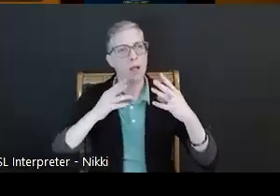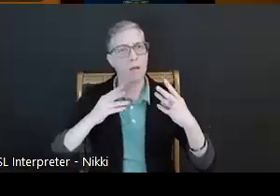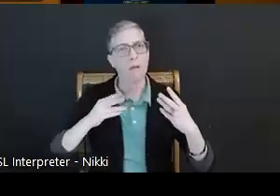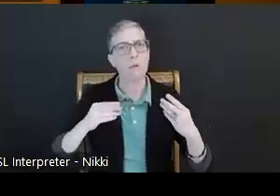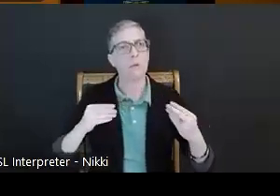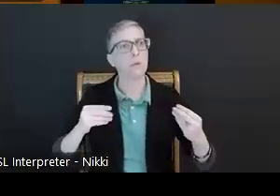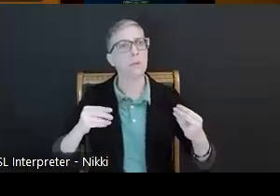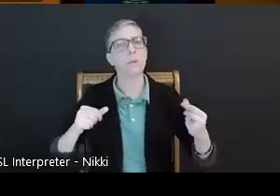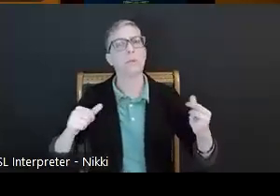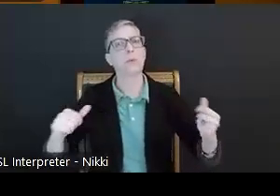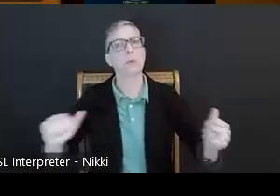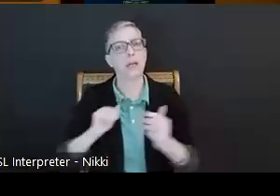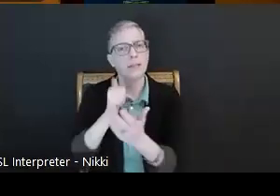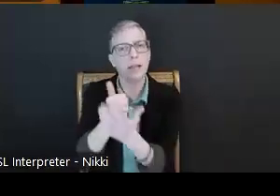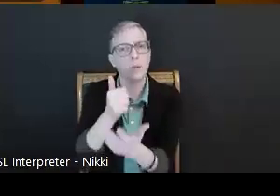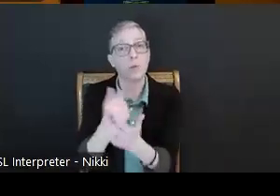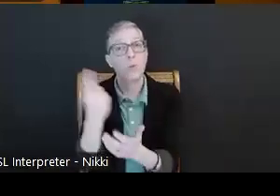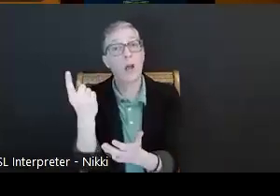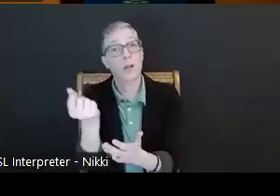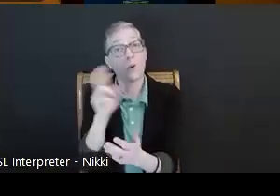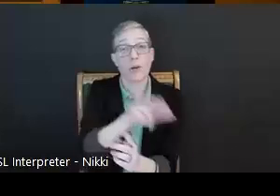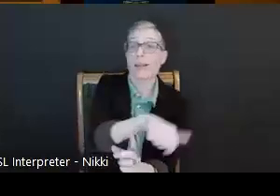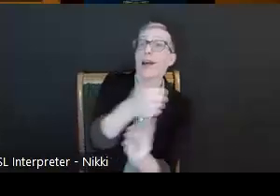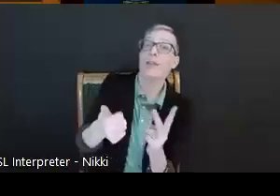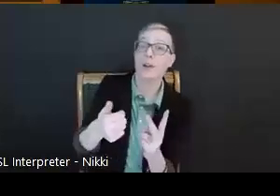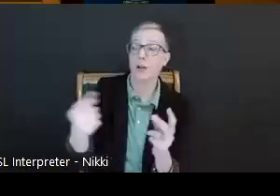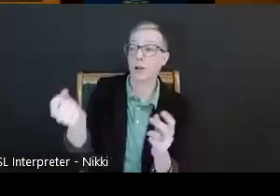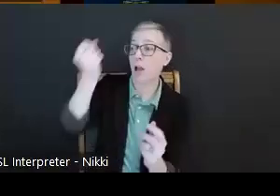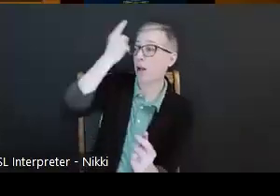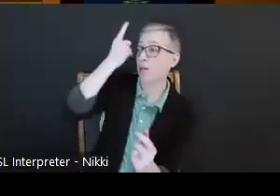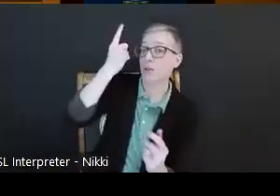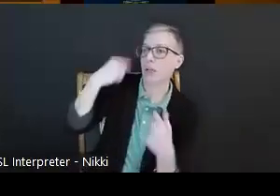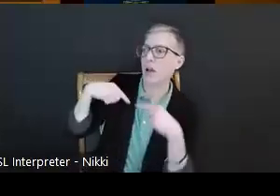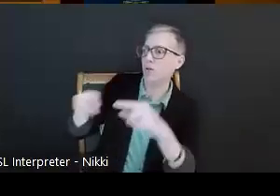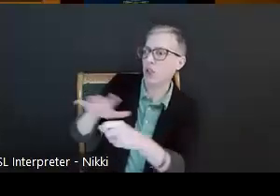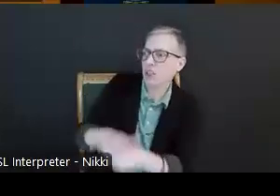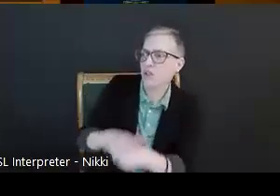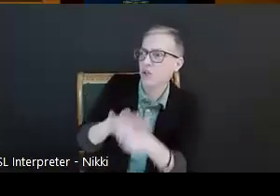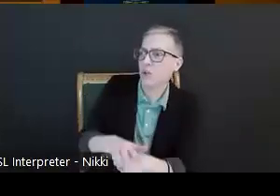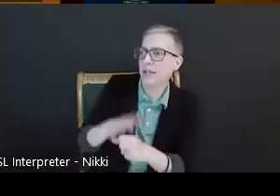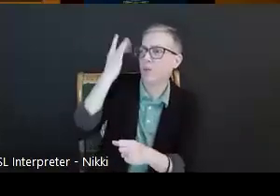the other understand during this stress why this person responds the way they do um and